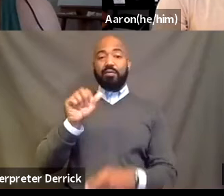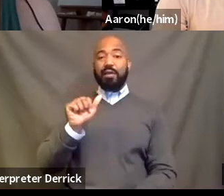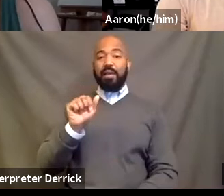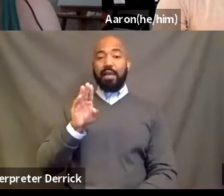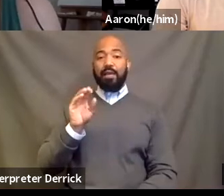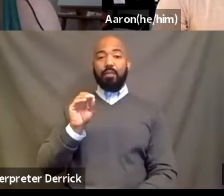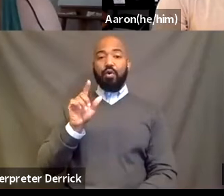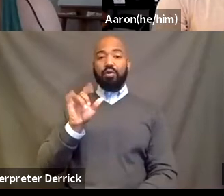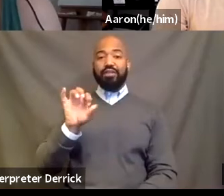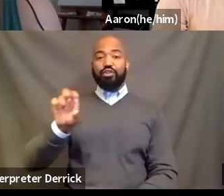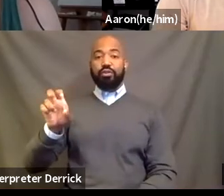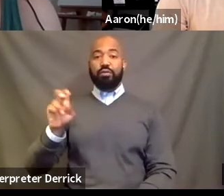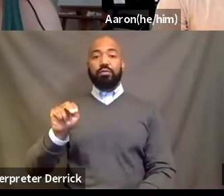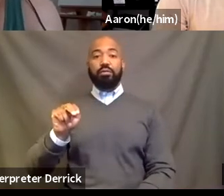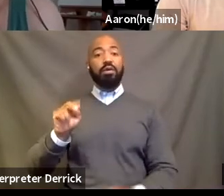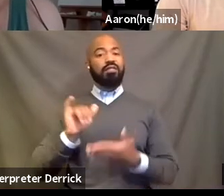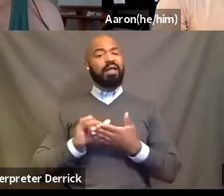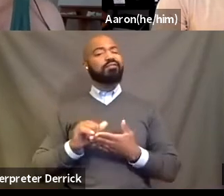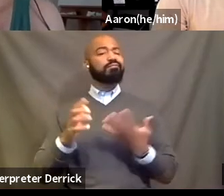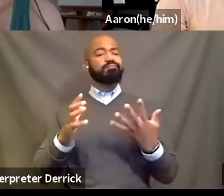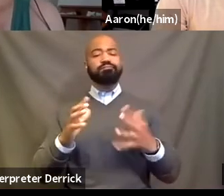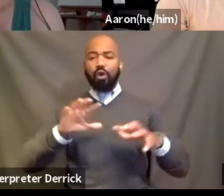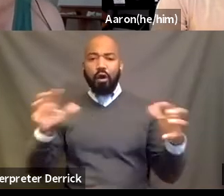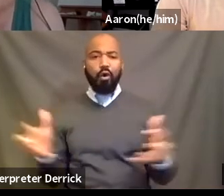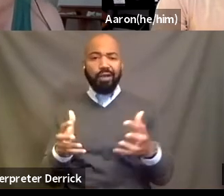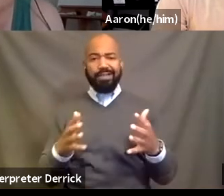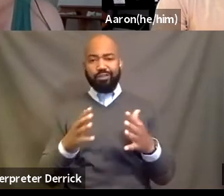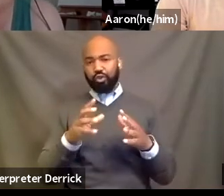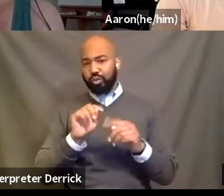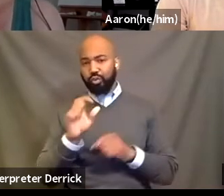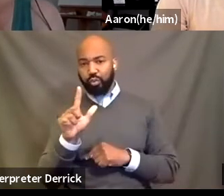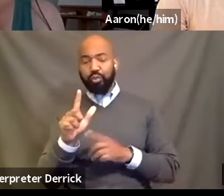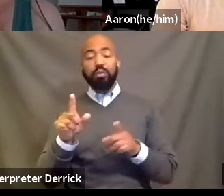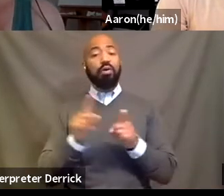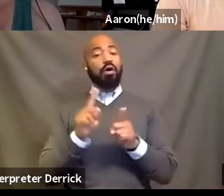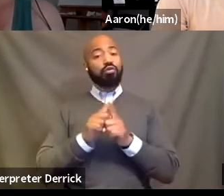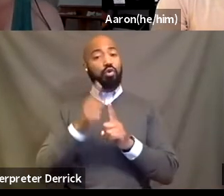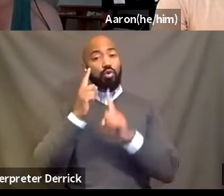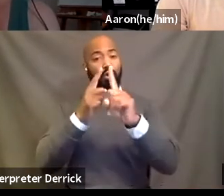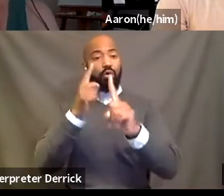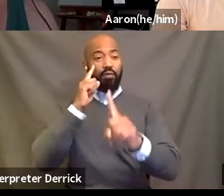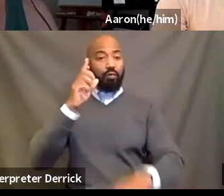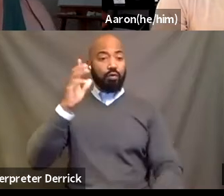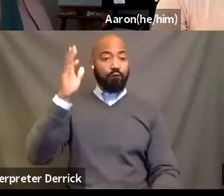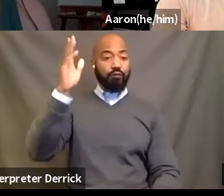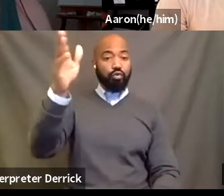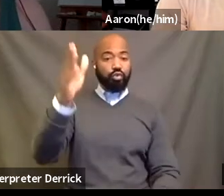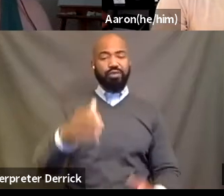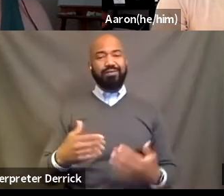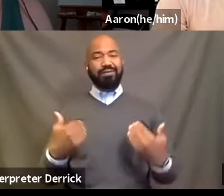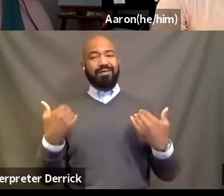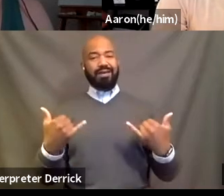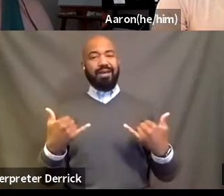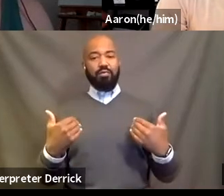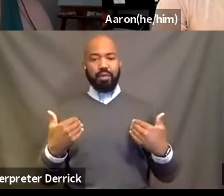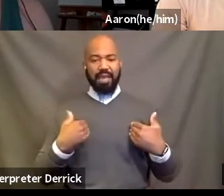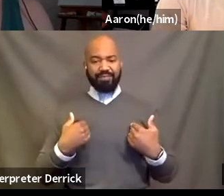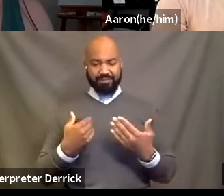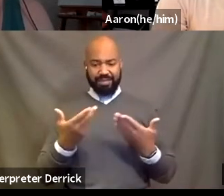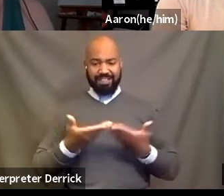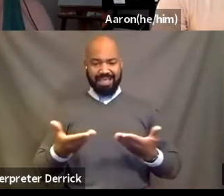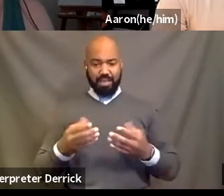Leah (she/her): But it's also this wonderful organizing tool that we're all we're all just kind of exploring now in real time where we can know each other and Ben noted this.